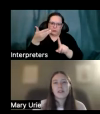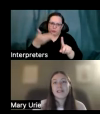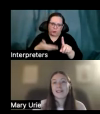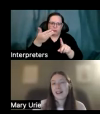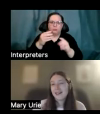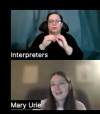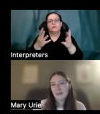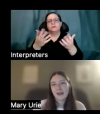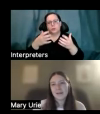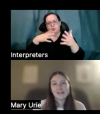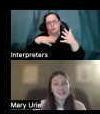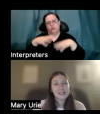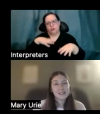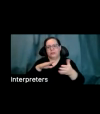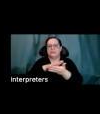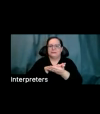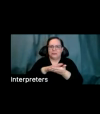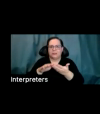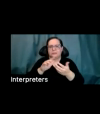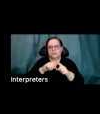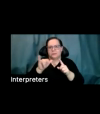to dress nice, but that means different things to different